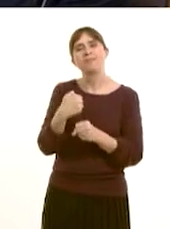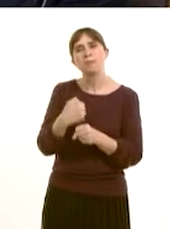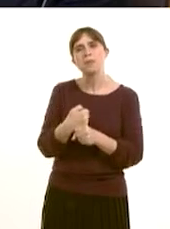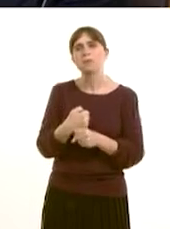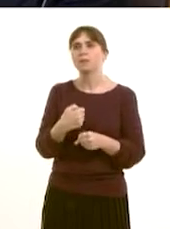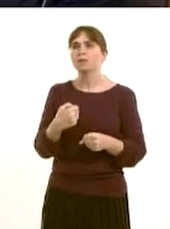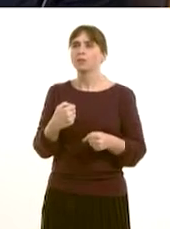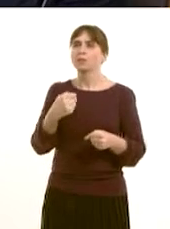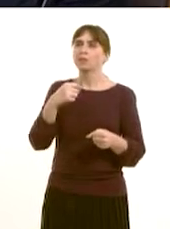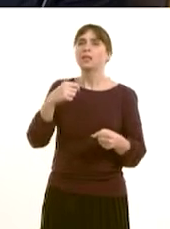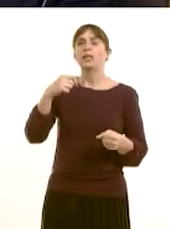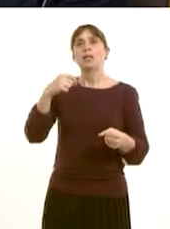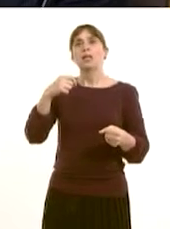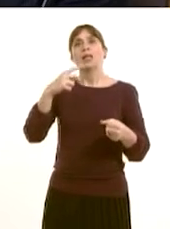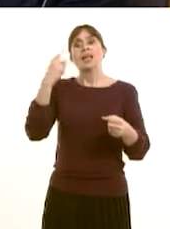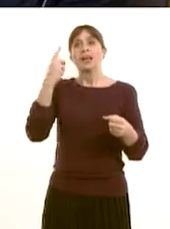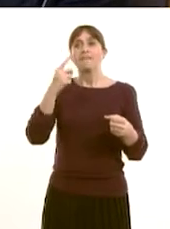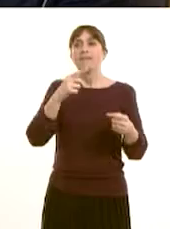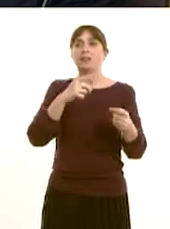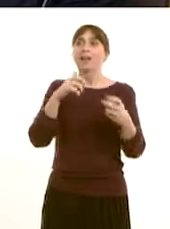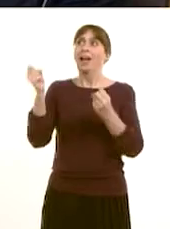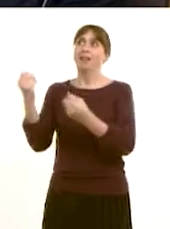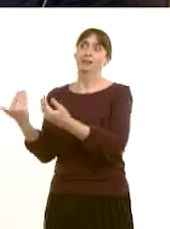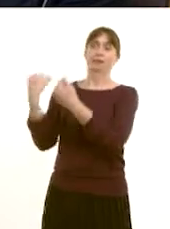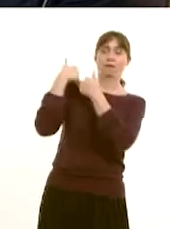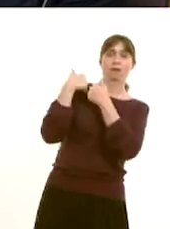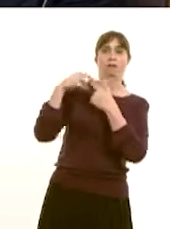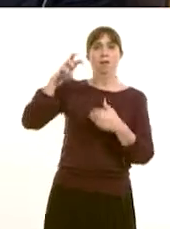this if the community infrastructure levy was devolved. Itís not.